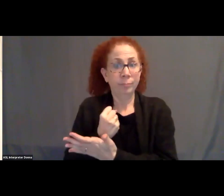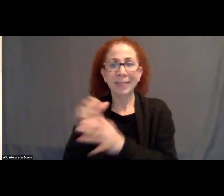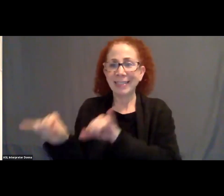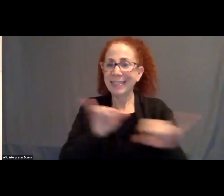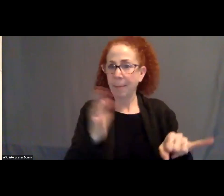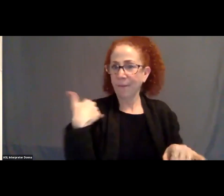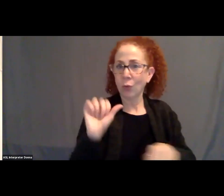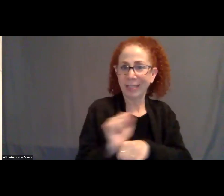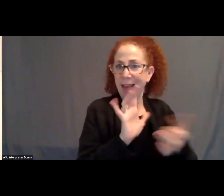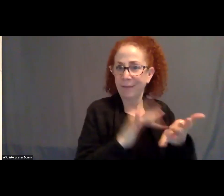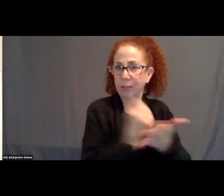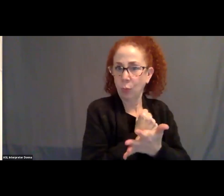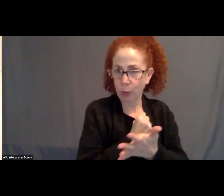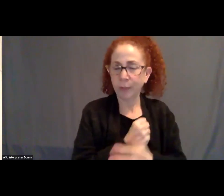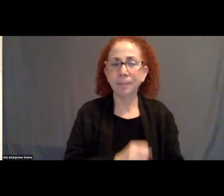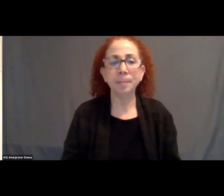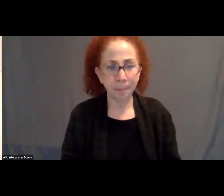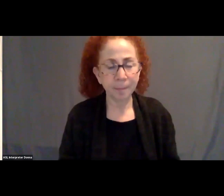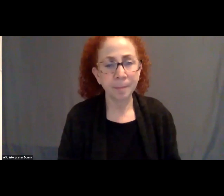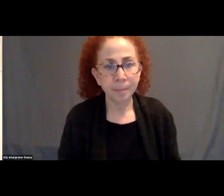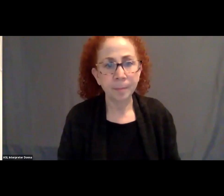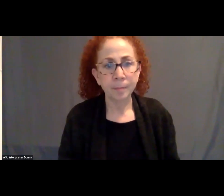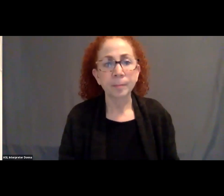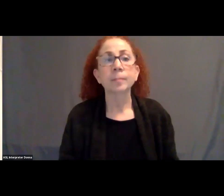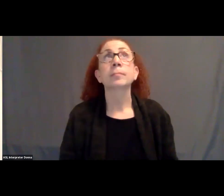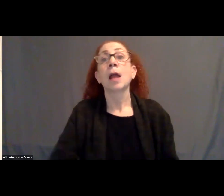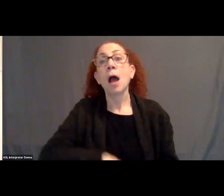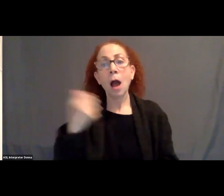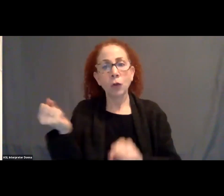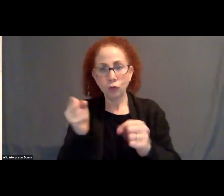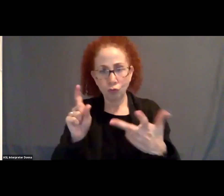had been. Another strategy that authorities adopted